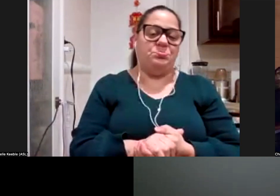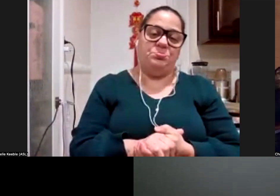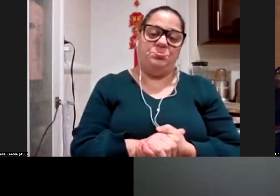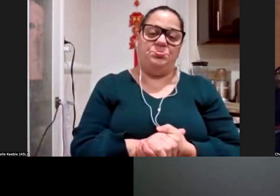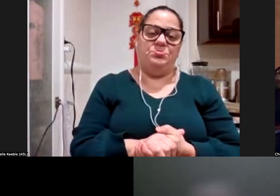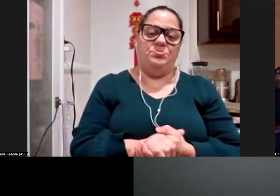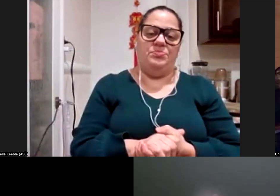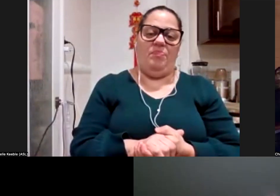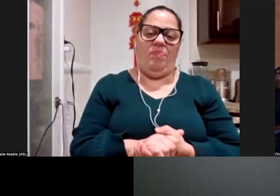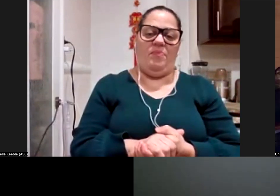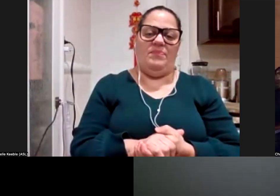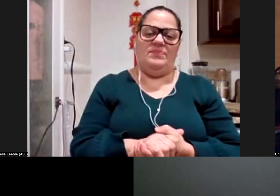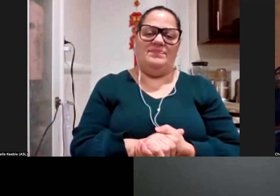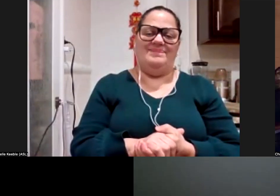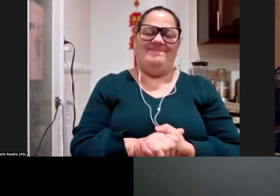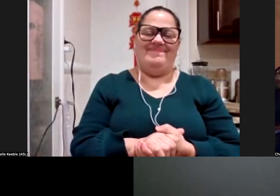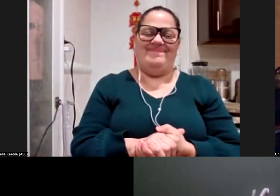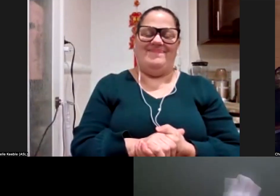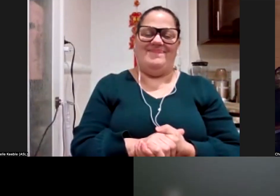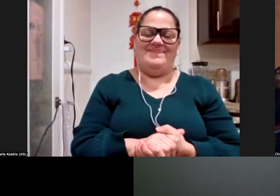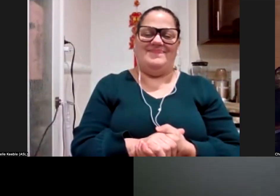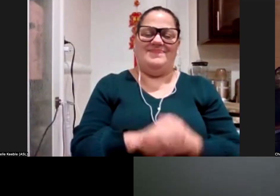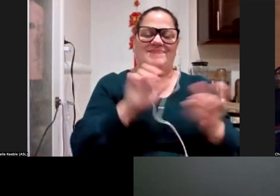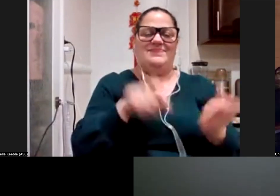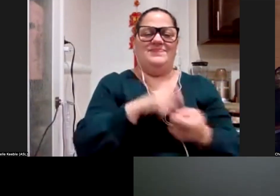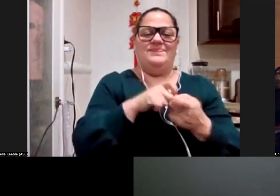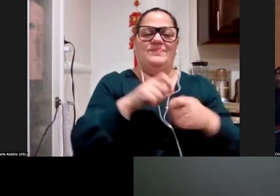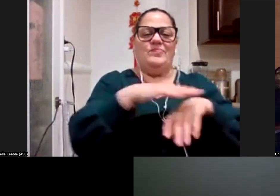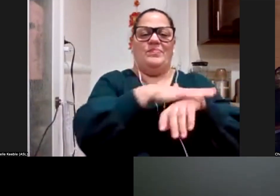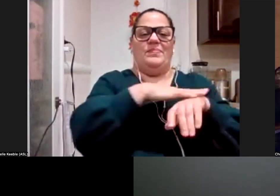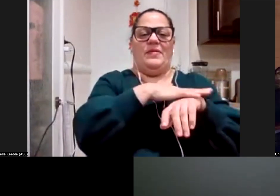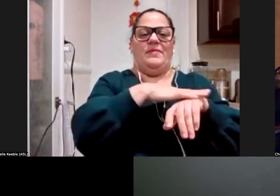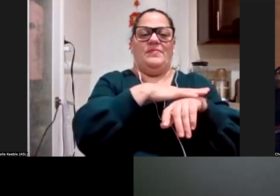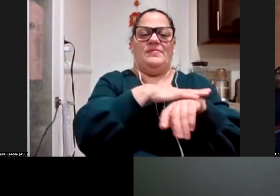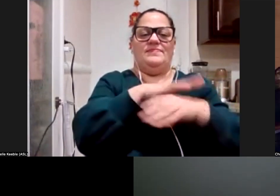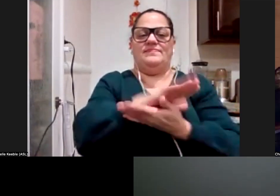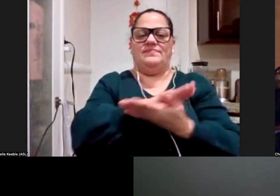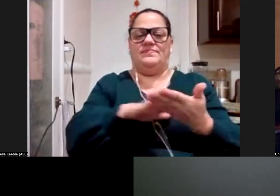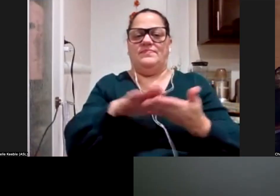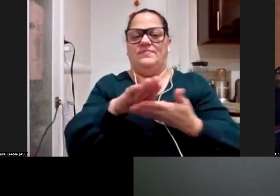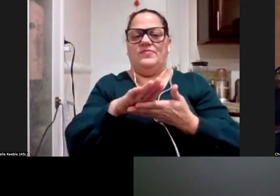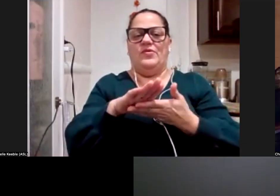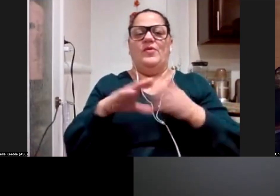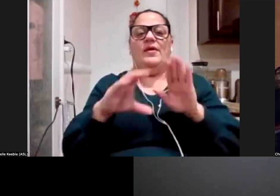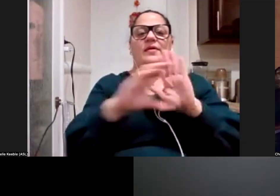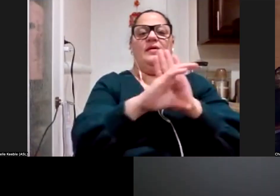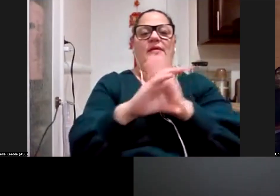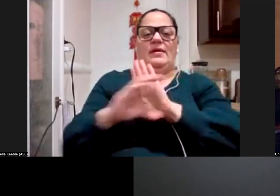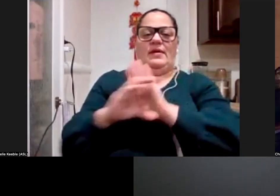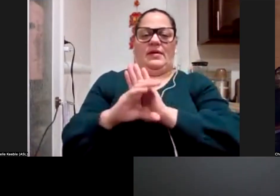It's just in a section in a specific section um which we do have signage um when you do